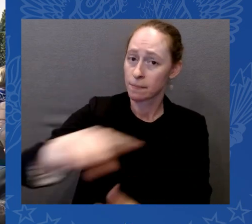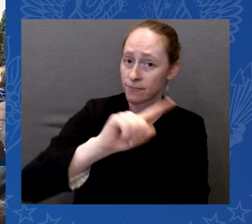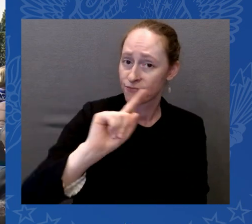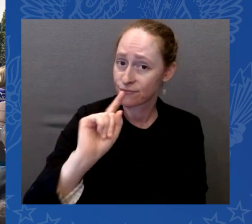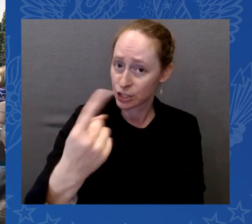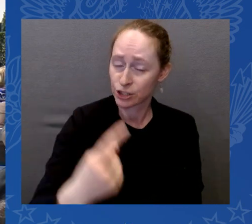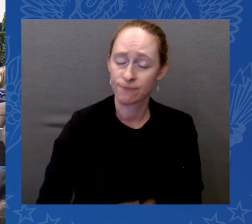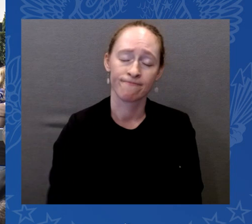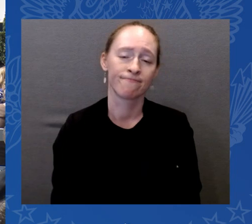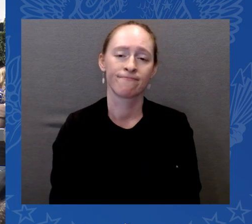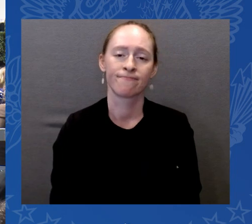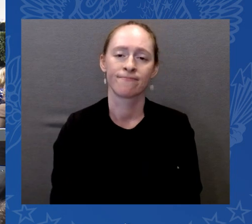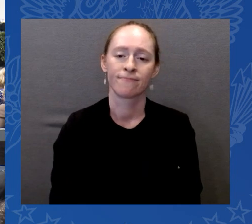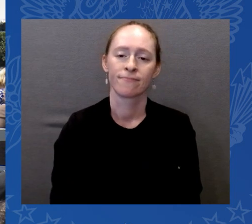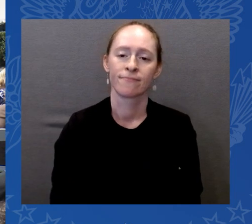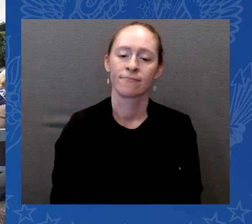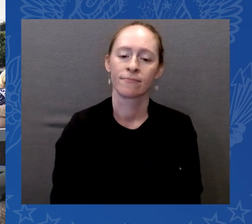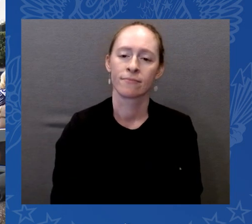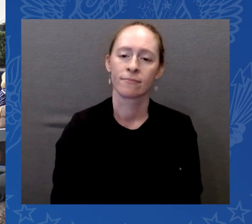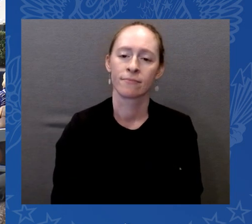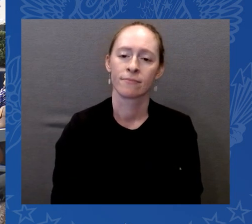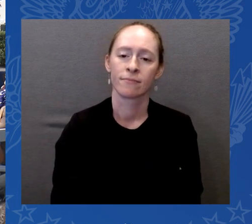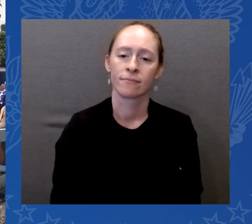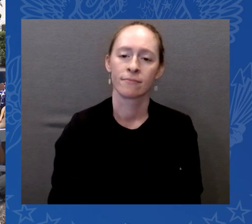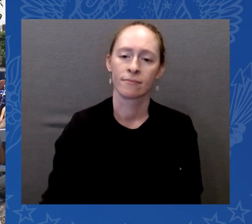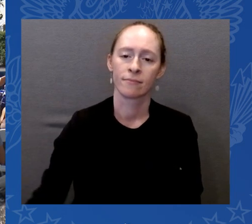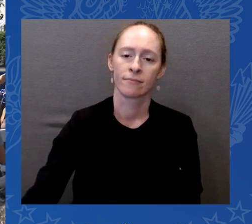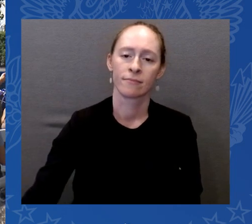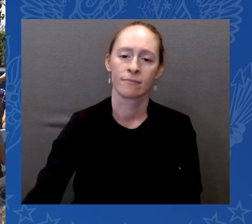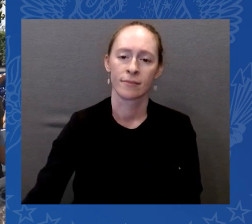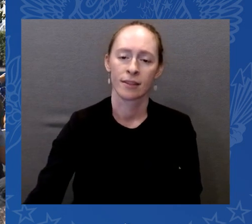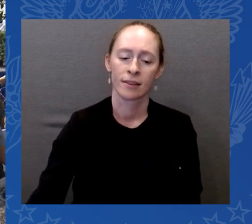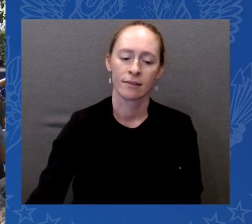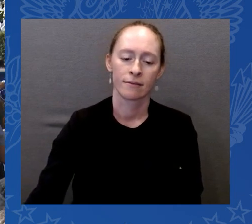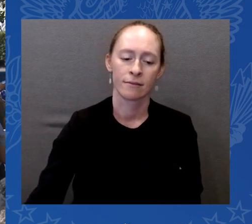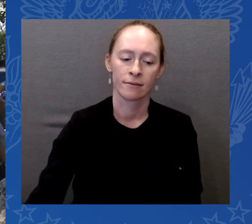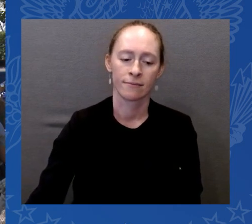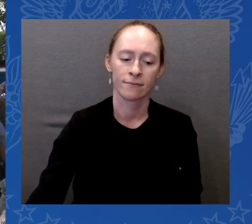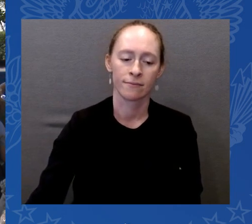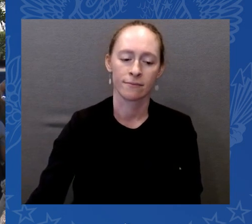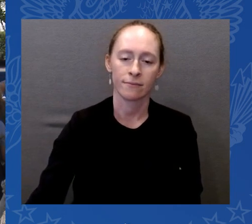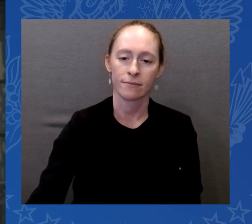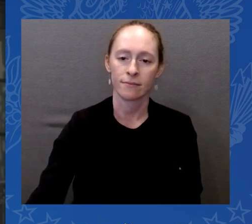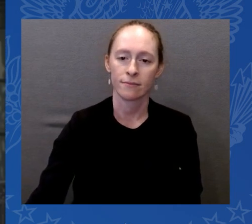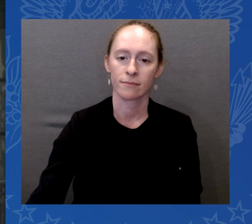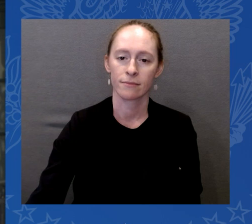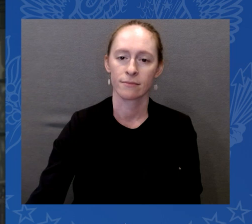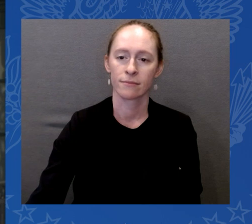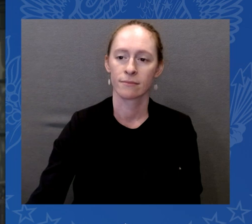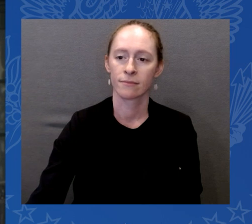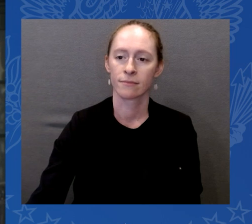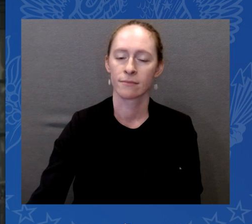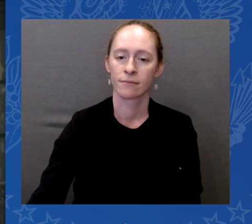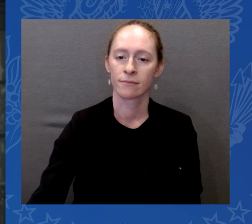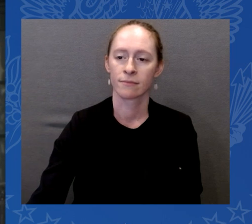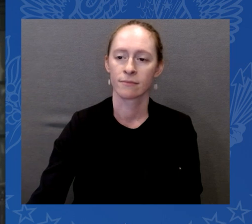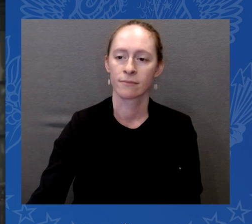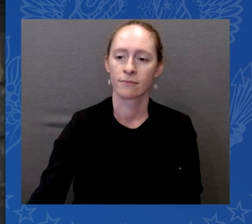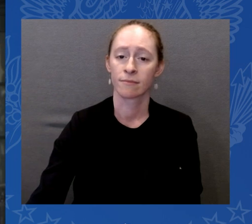Now, look, this is about a future made in America, and I mean it sincerely.